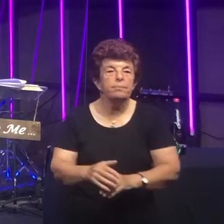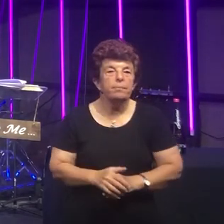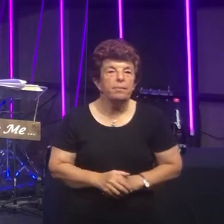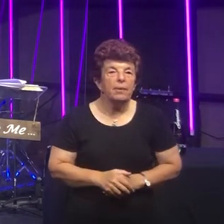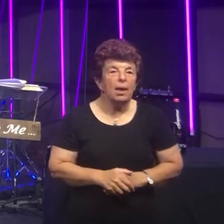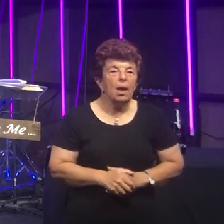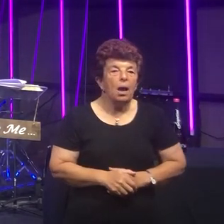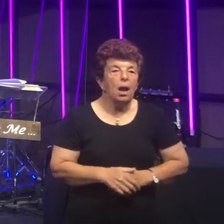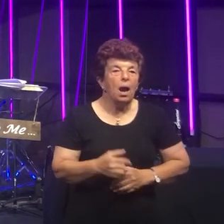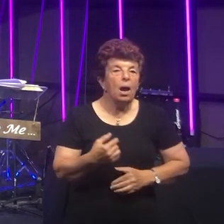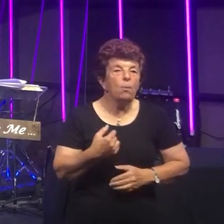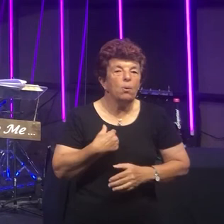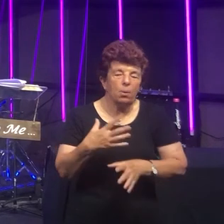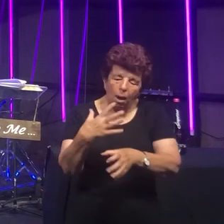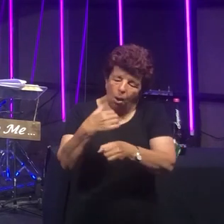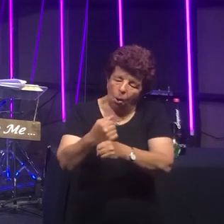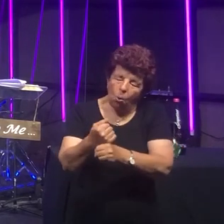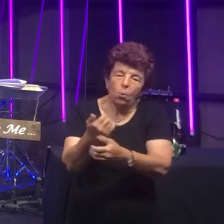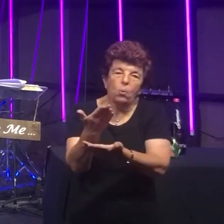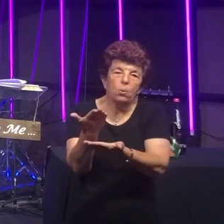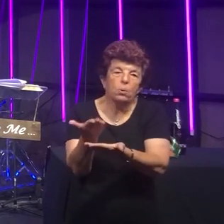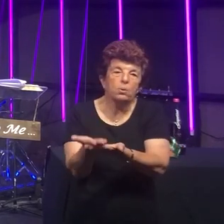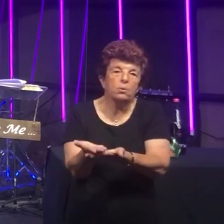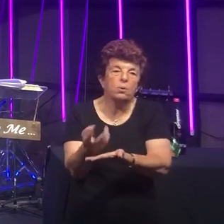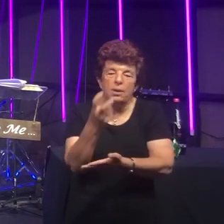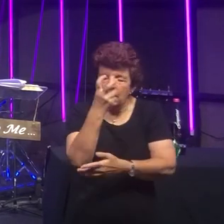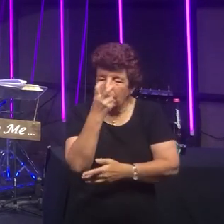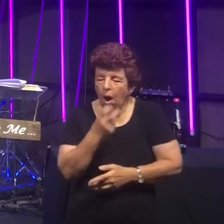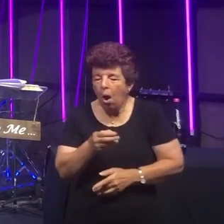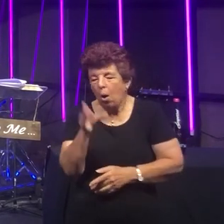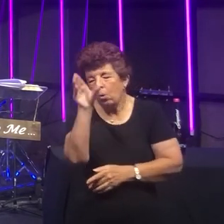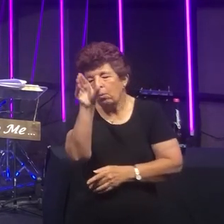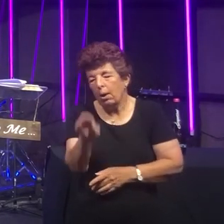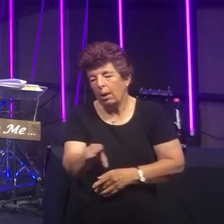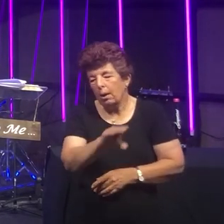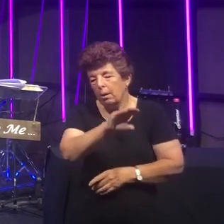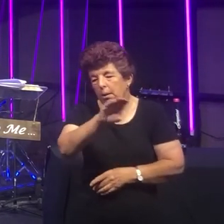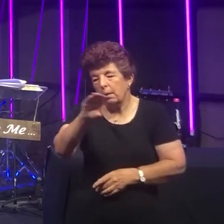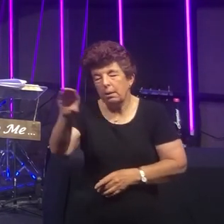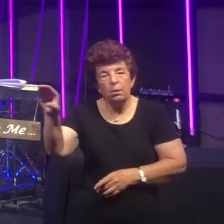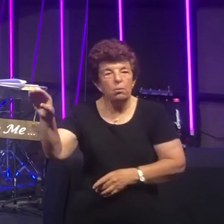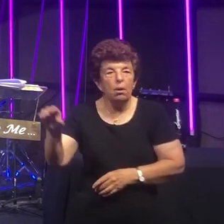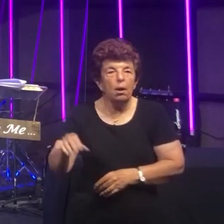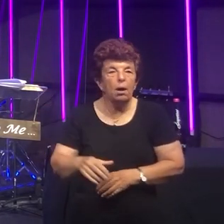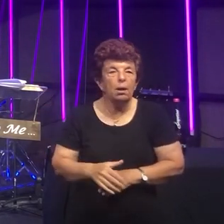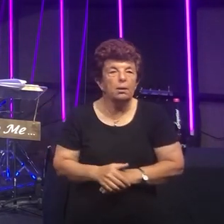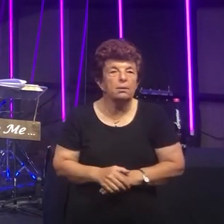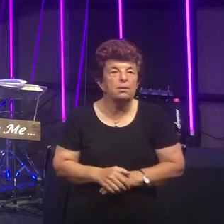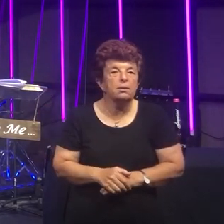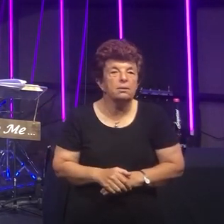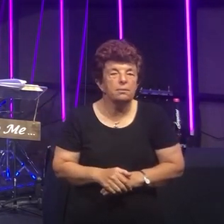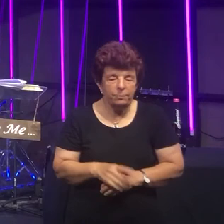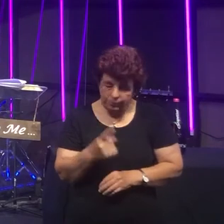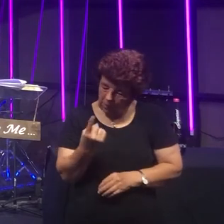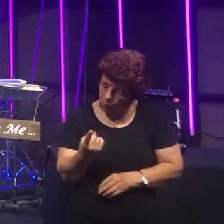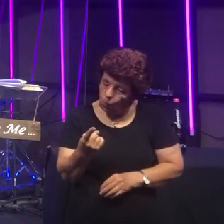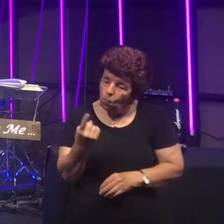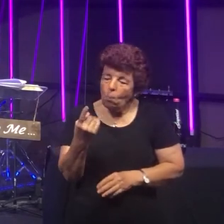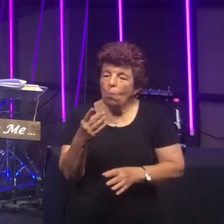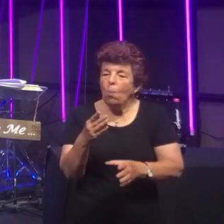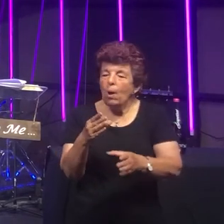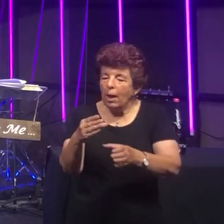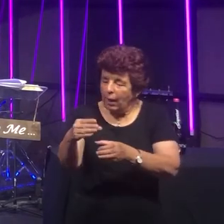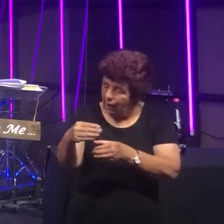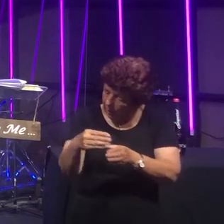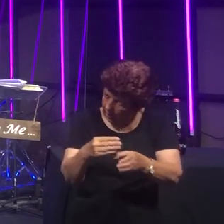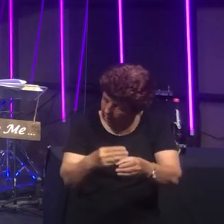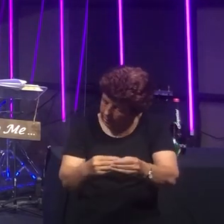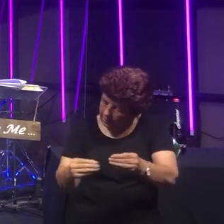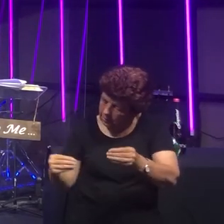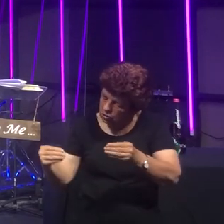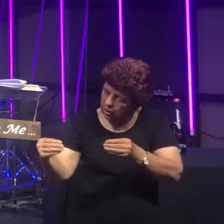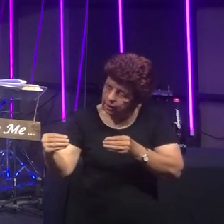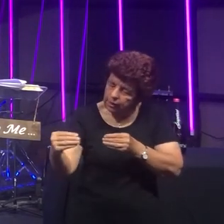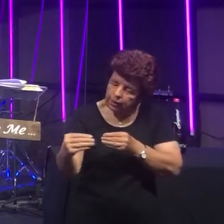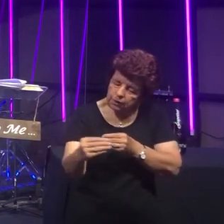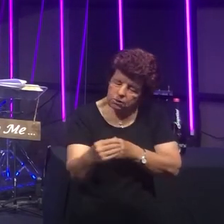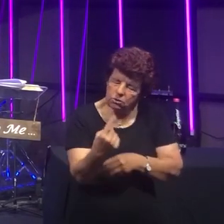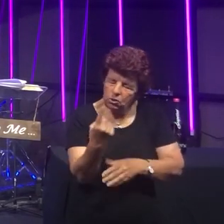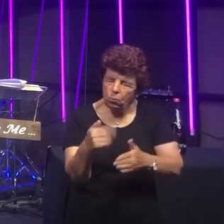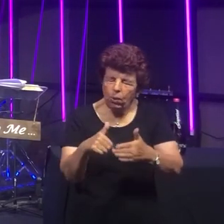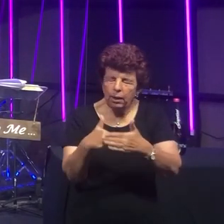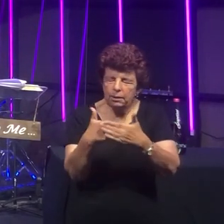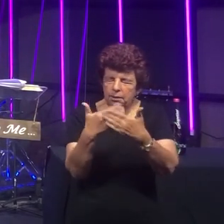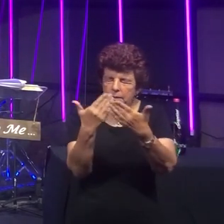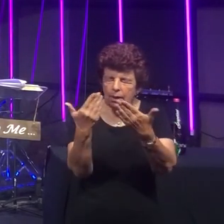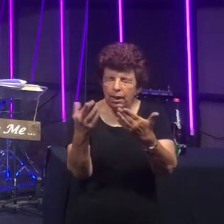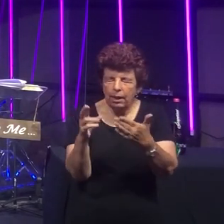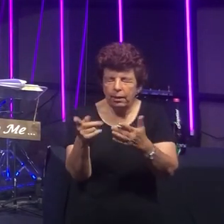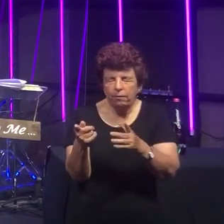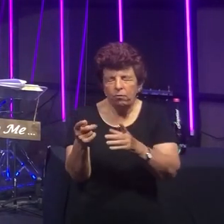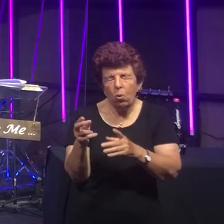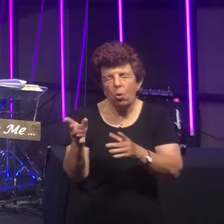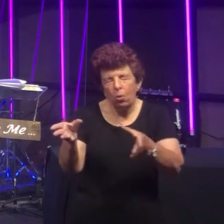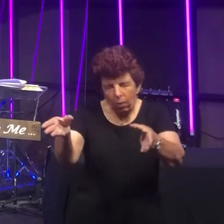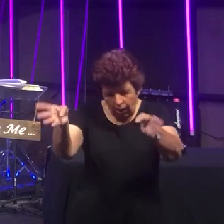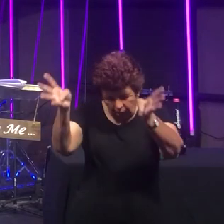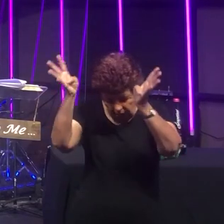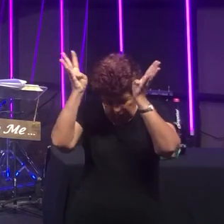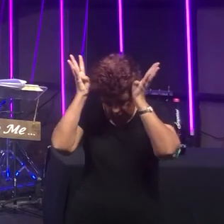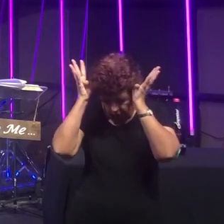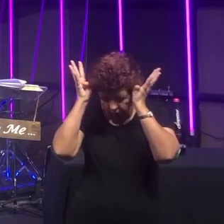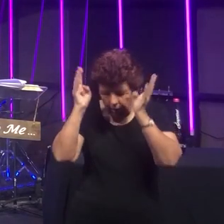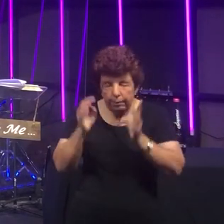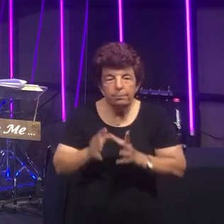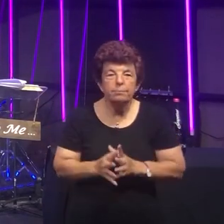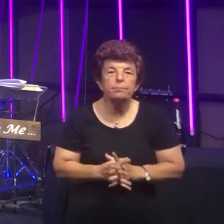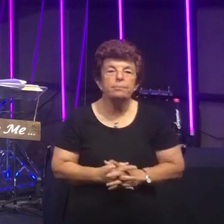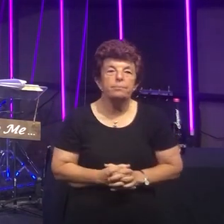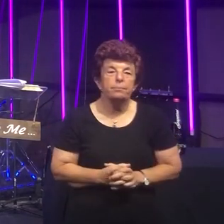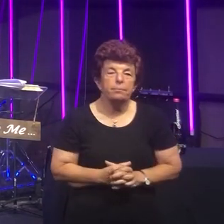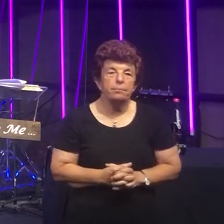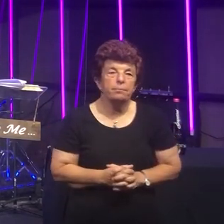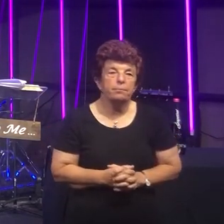I will cling to that old rugged cross And exchange it someday for a crown